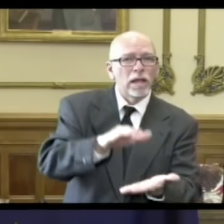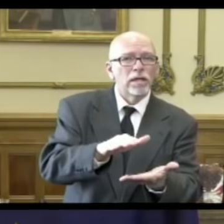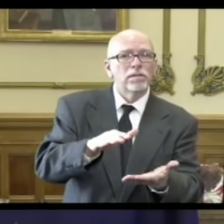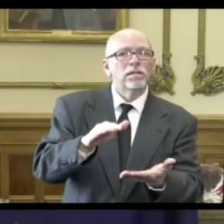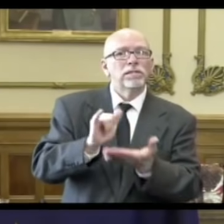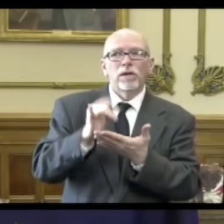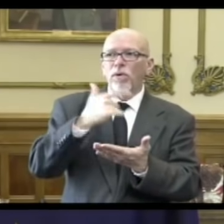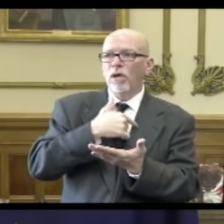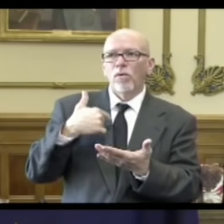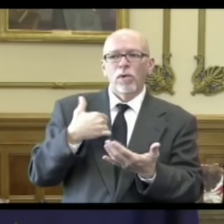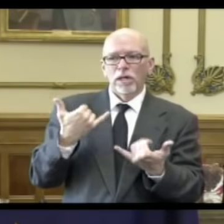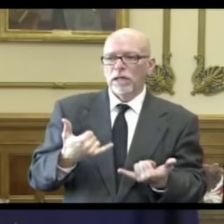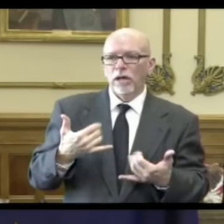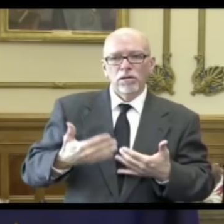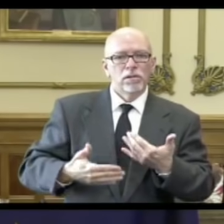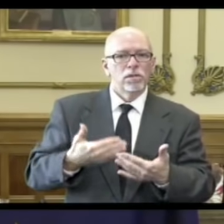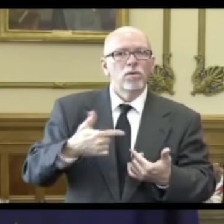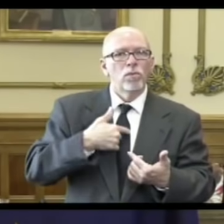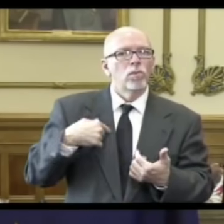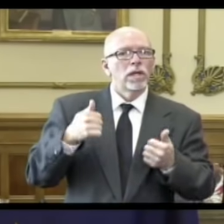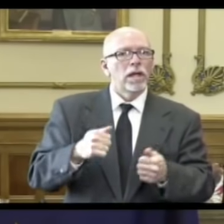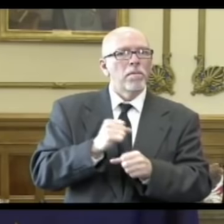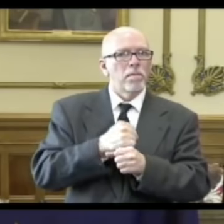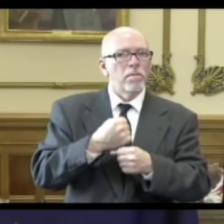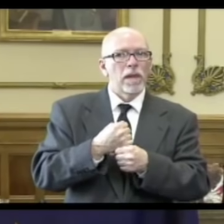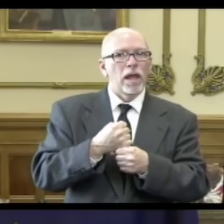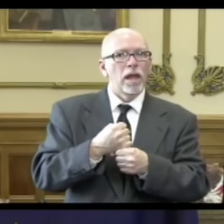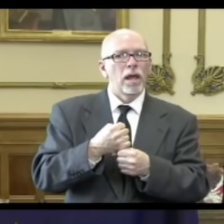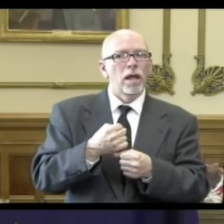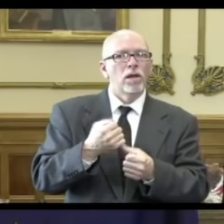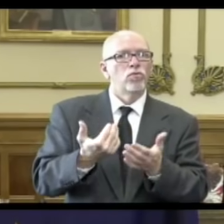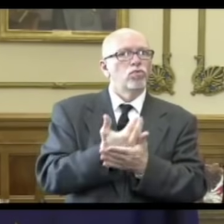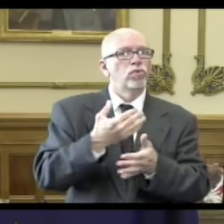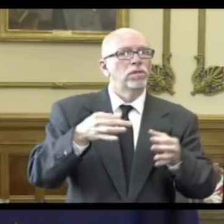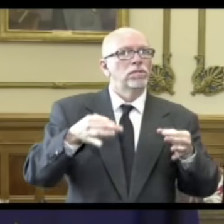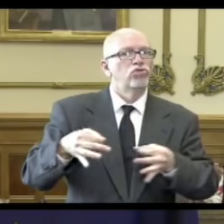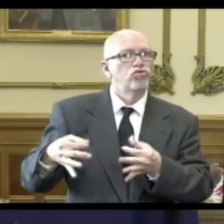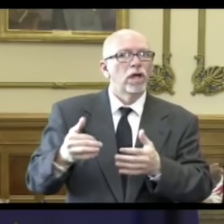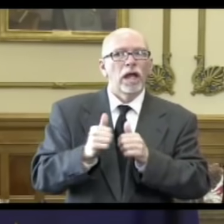TO UNDERSCORE. EVERYTHING THAT YOU'VE BEEN DOING TO FLATTEN THE CURVE TO SLOW THE SPREAD.